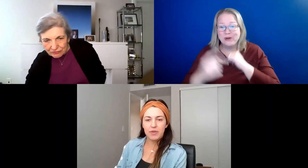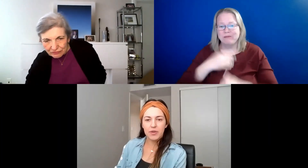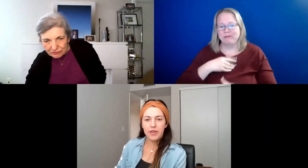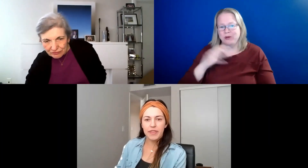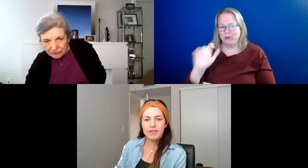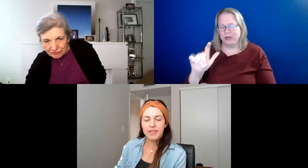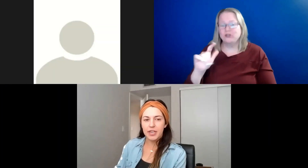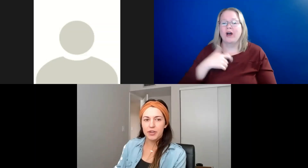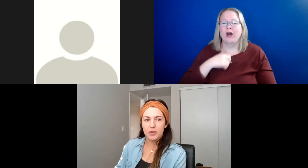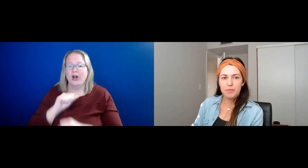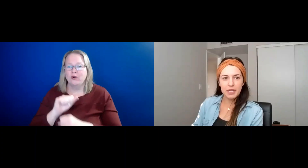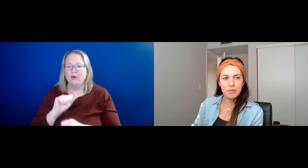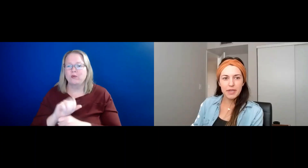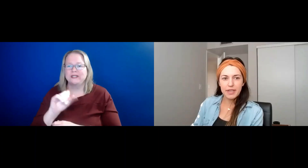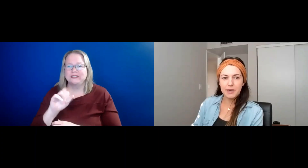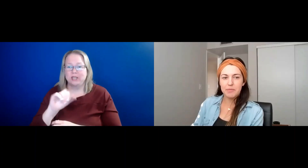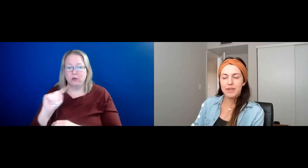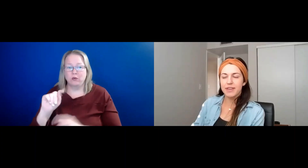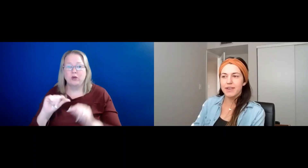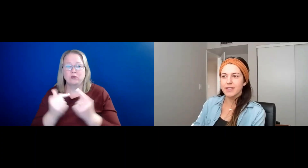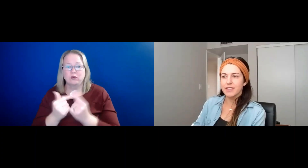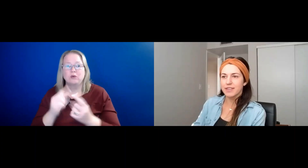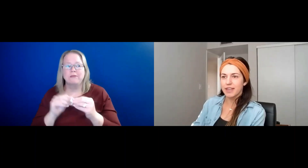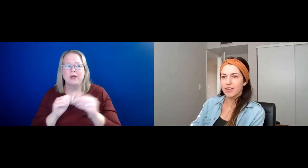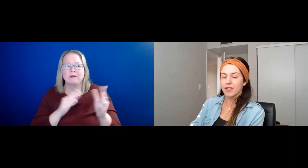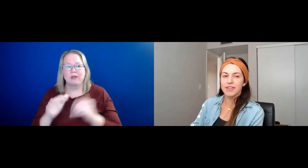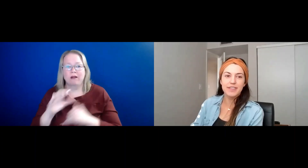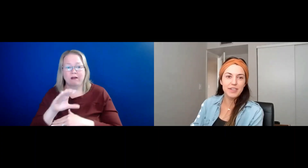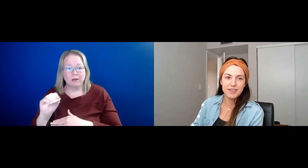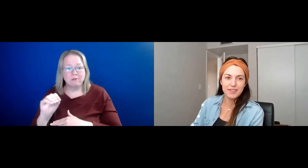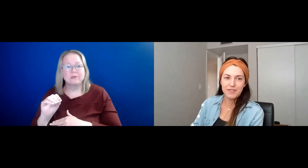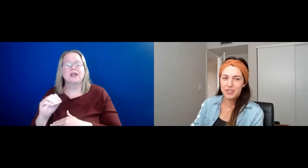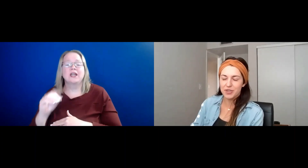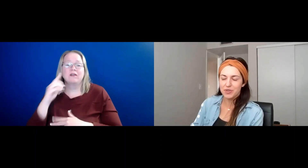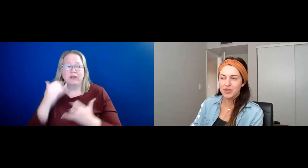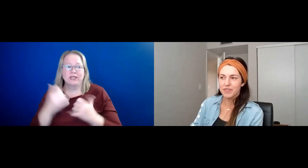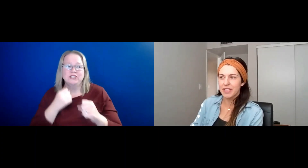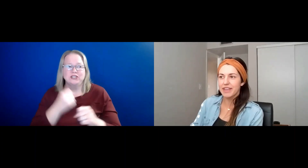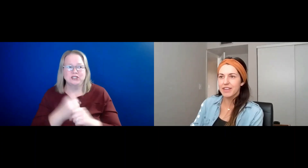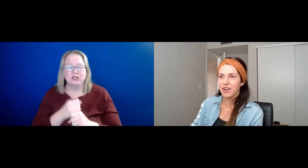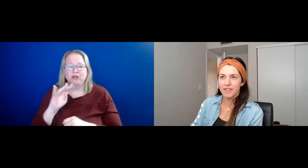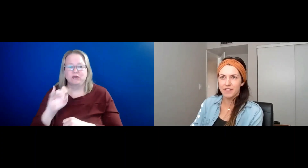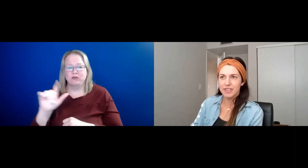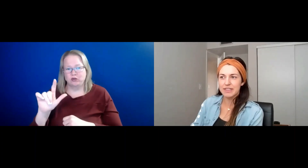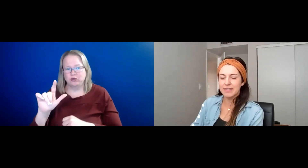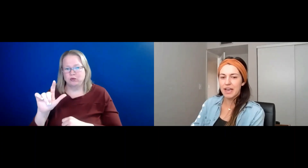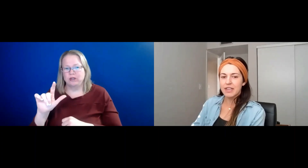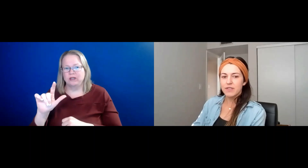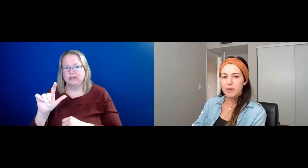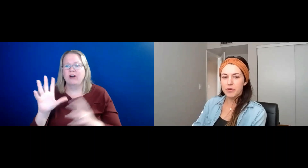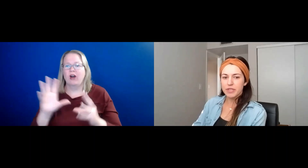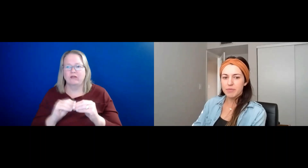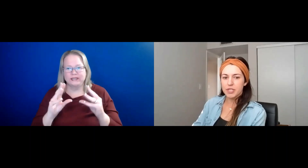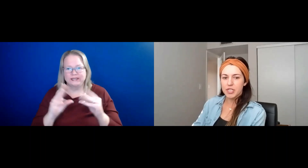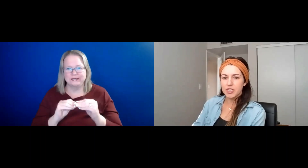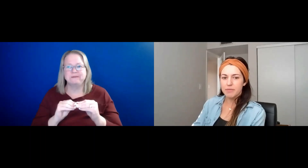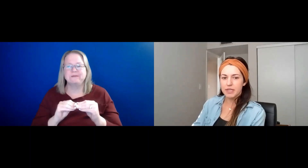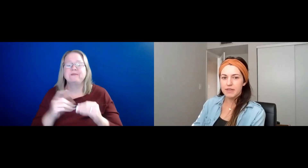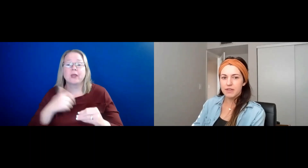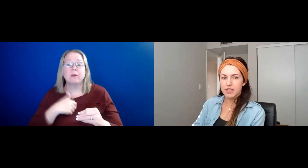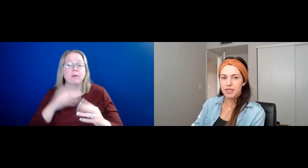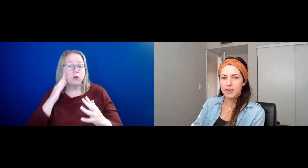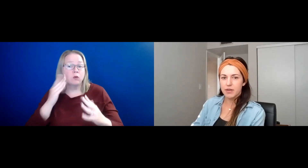work with Scarritt meeting panel . 12:17:50 I am going to be sharing my screen and